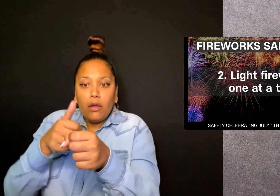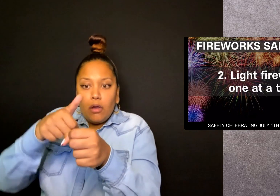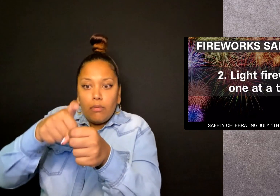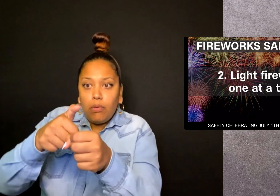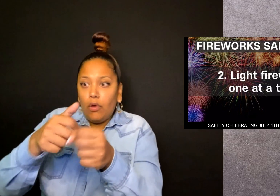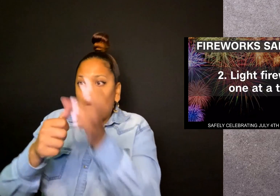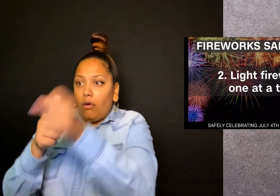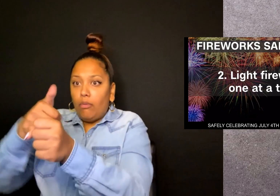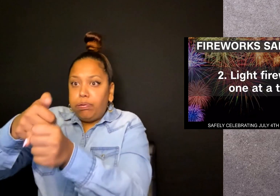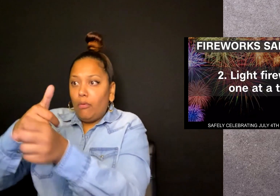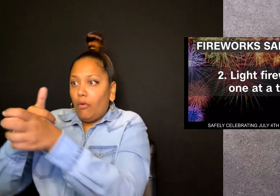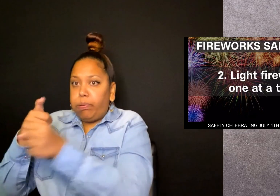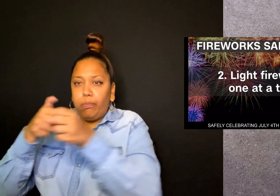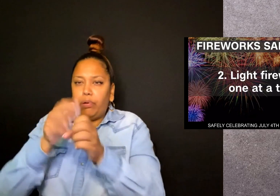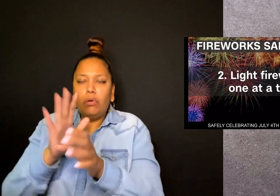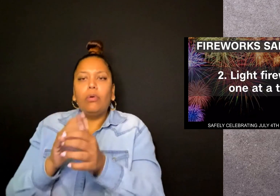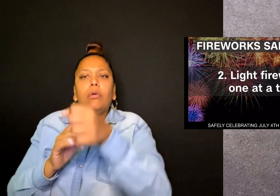light fireworks one at a time